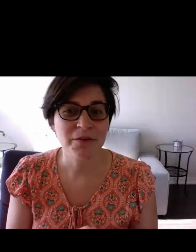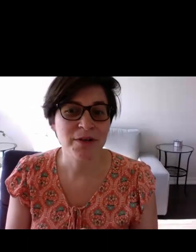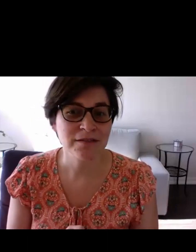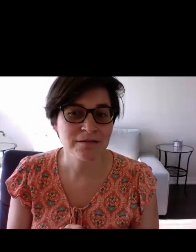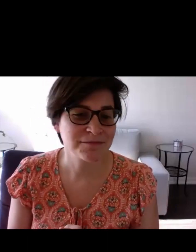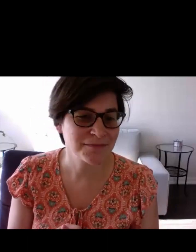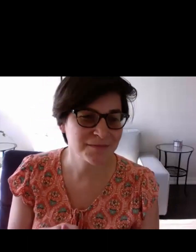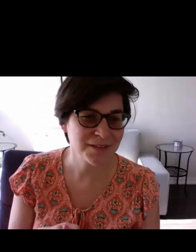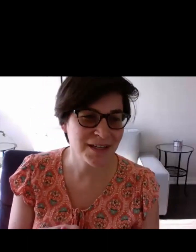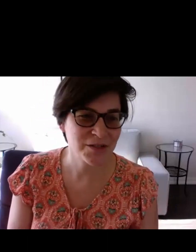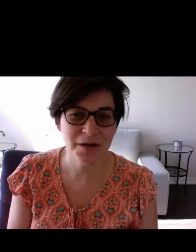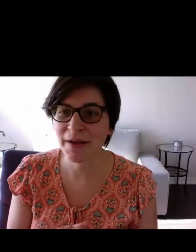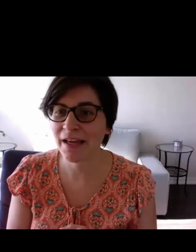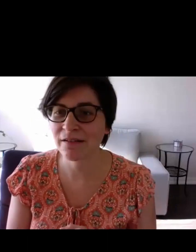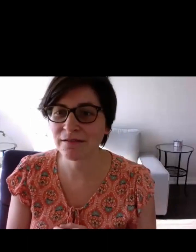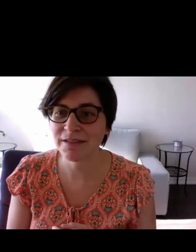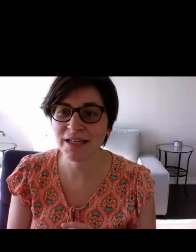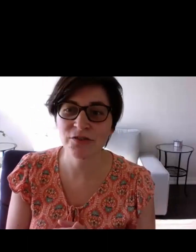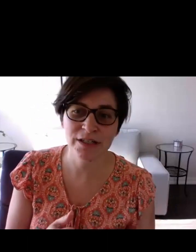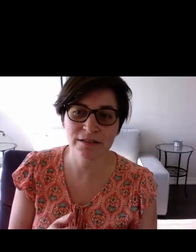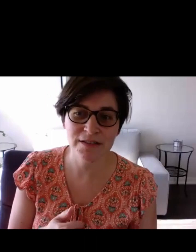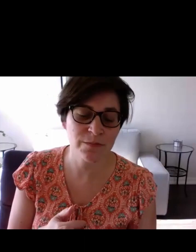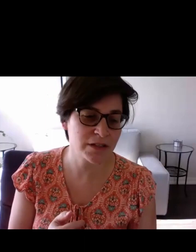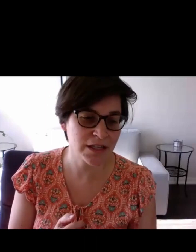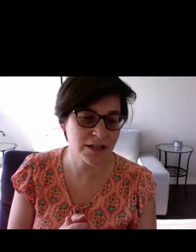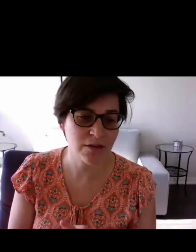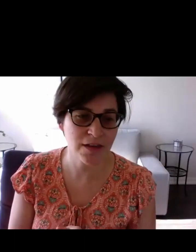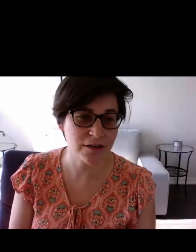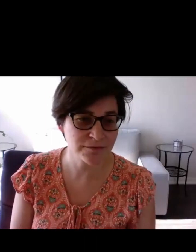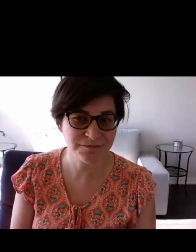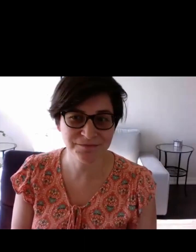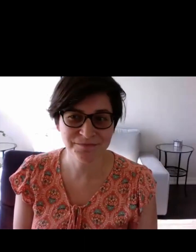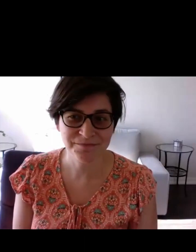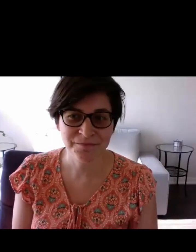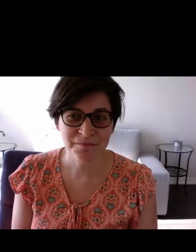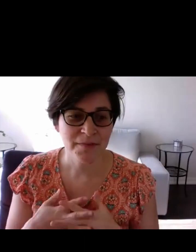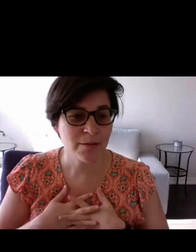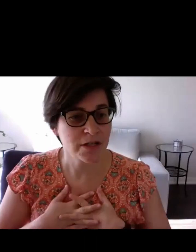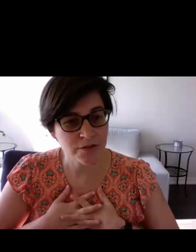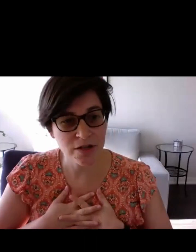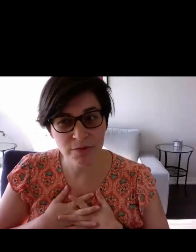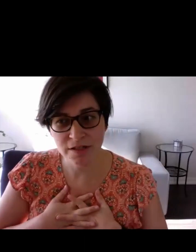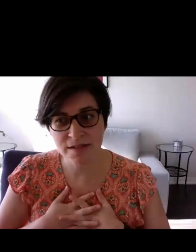Welcome everybody to our panel, Centering Disability in Healthcare. I’m Doctor Jen Rinaldi.